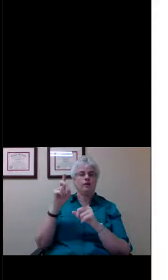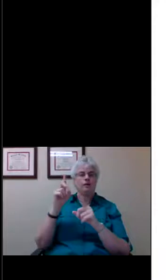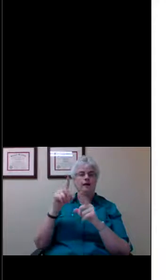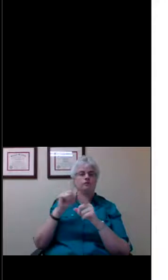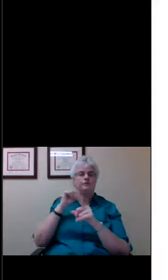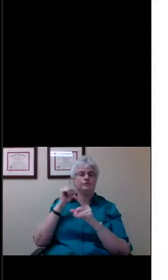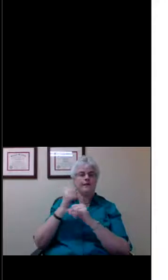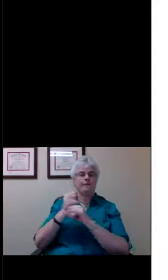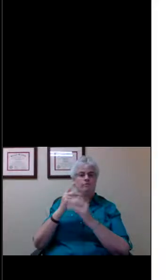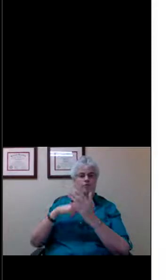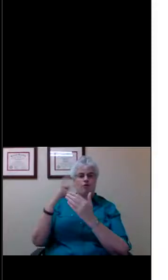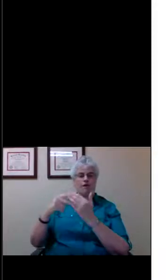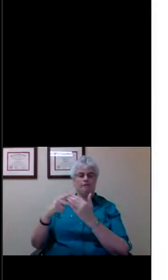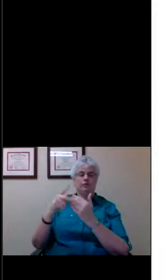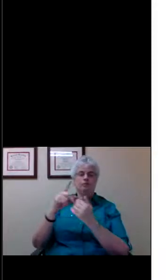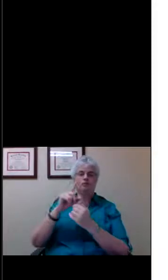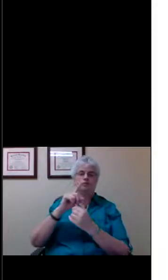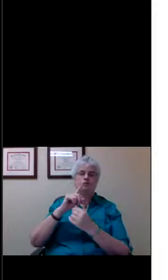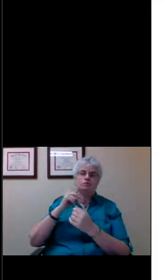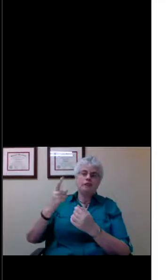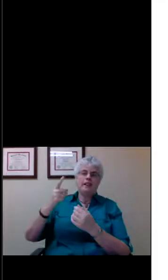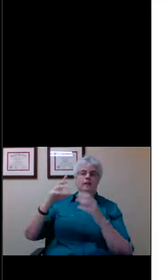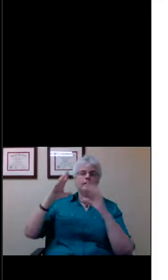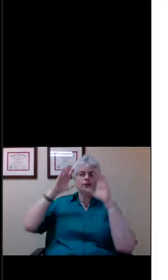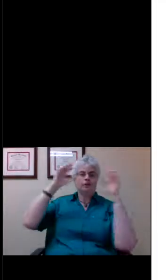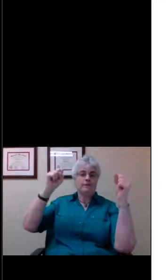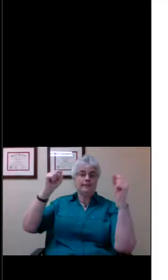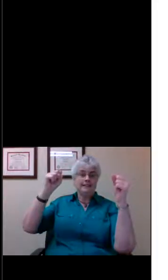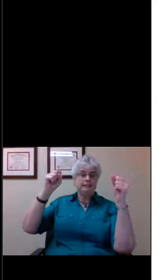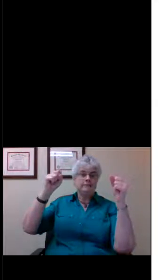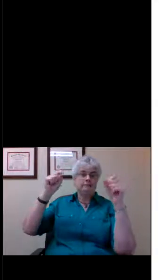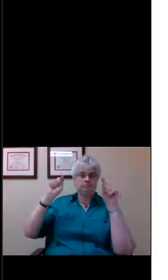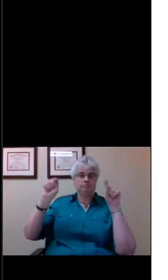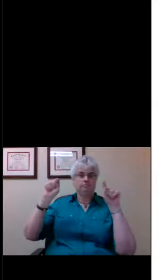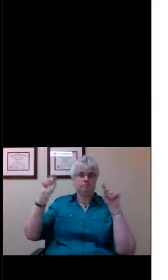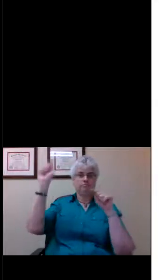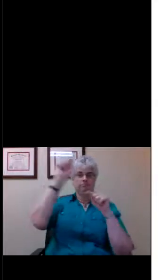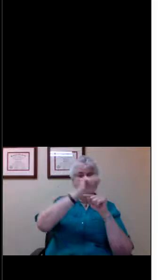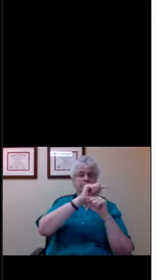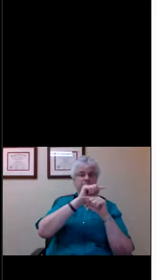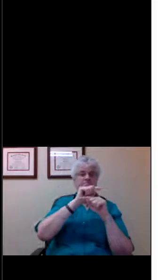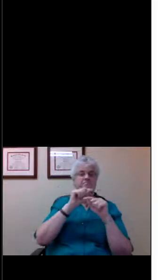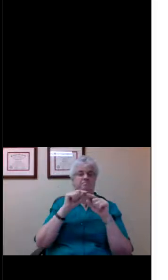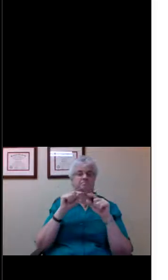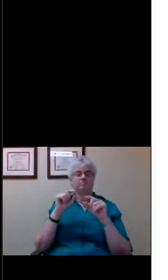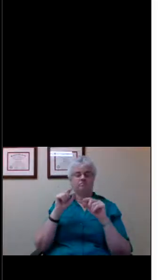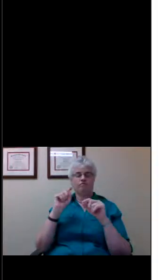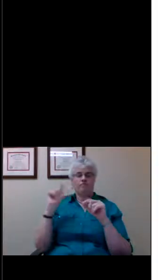Conference for Educated- Educational Administrators & Superintendents of Deaf Schools